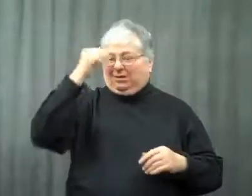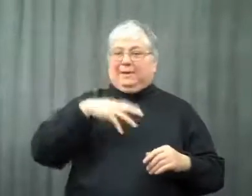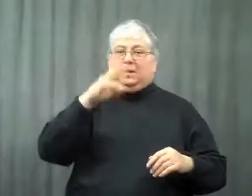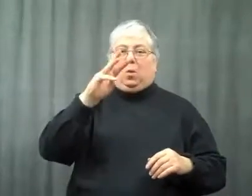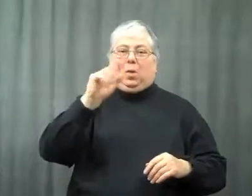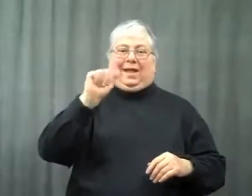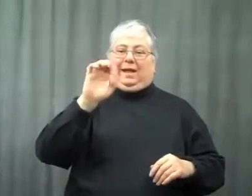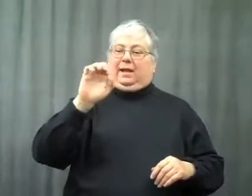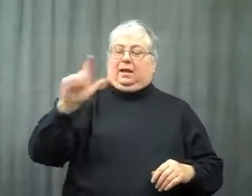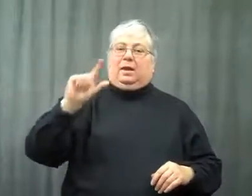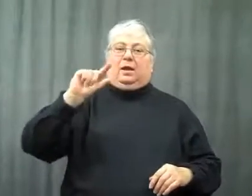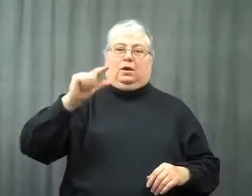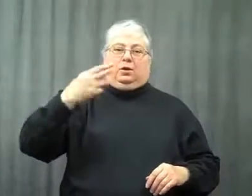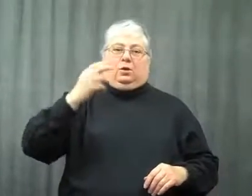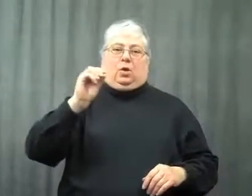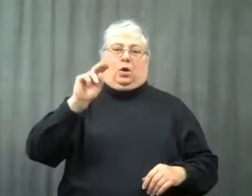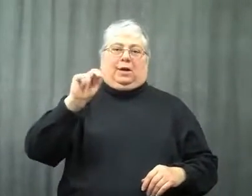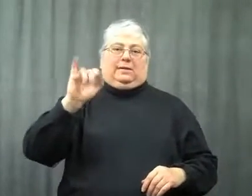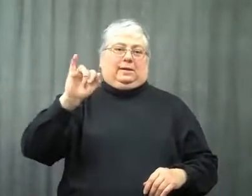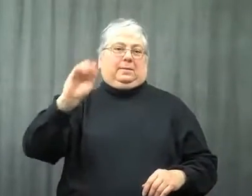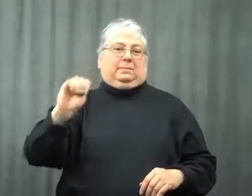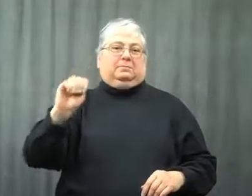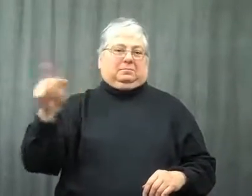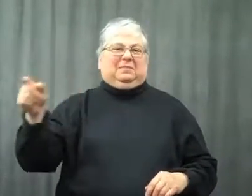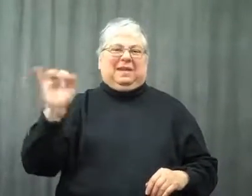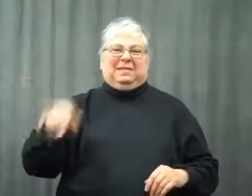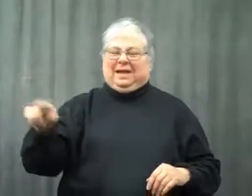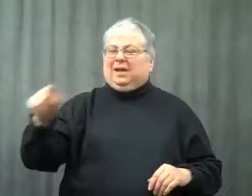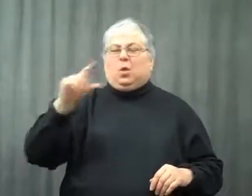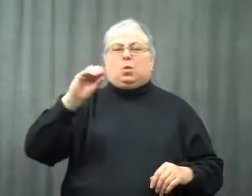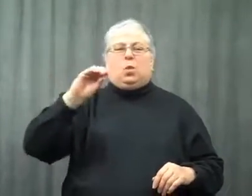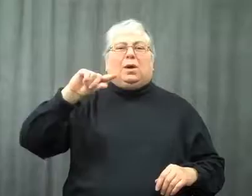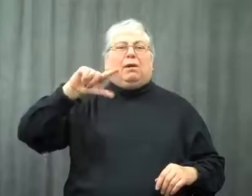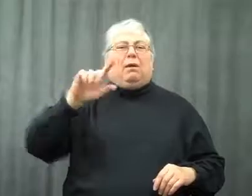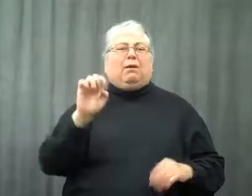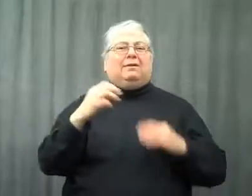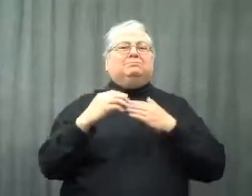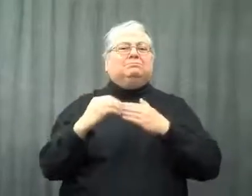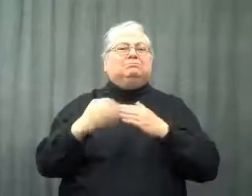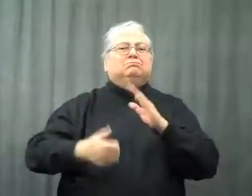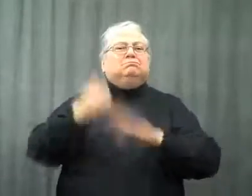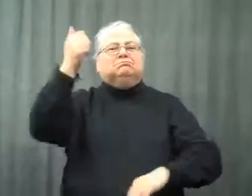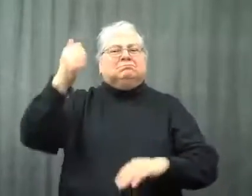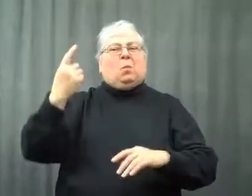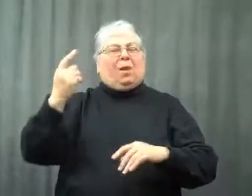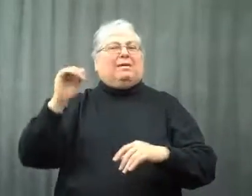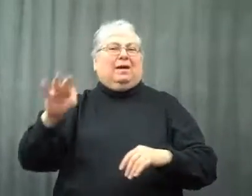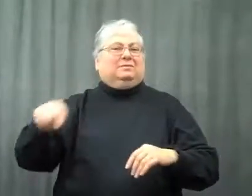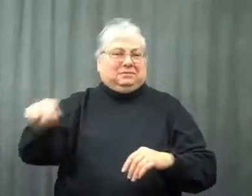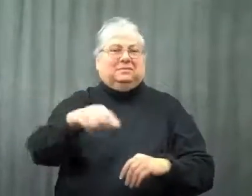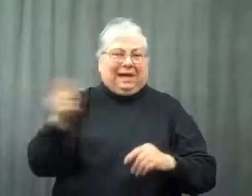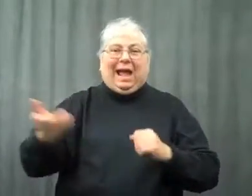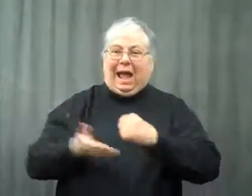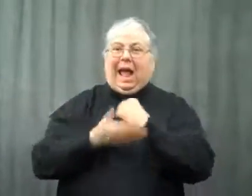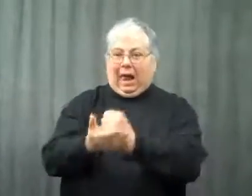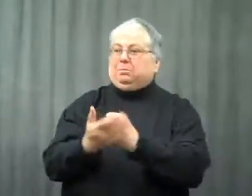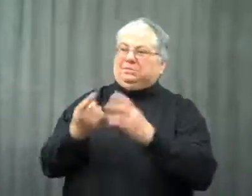Wael Ghonim, a Google executive who helped start the protests